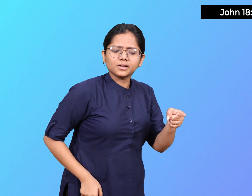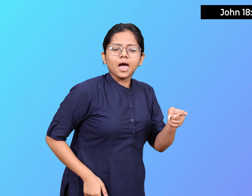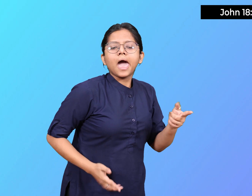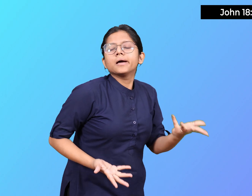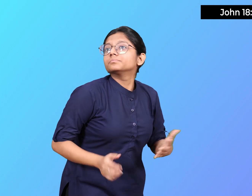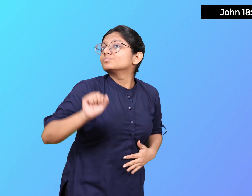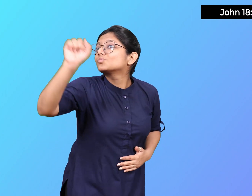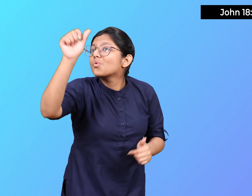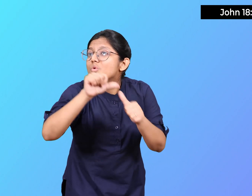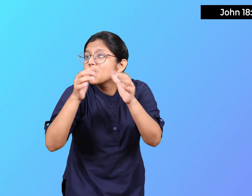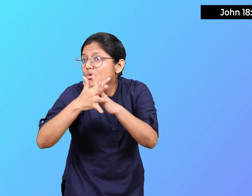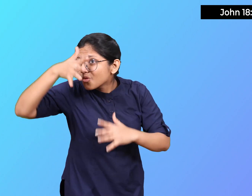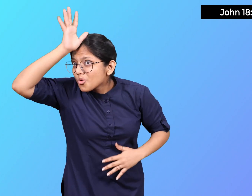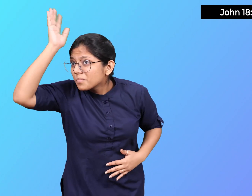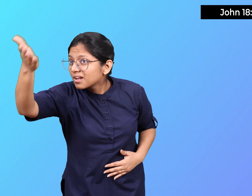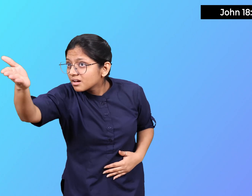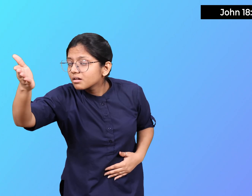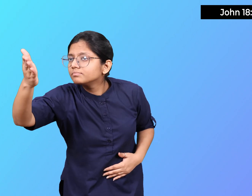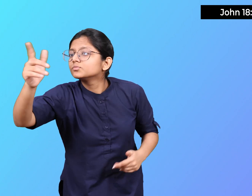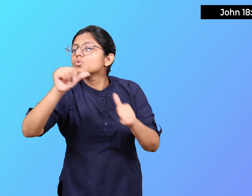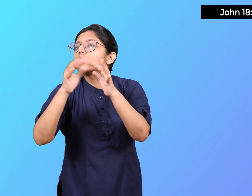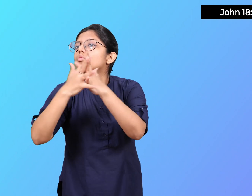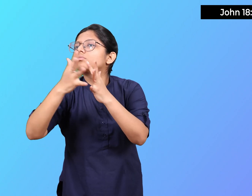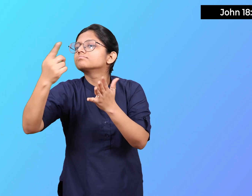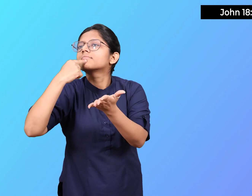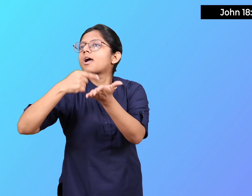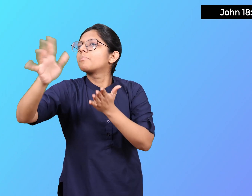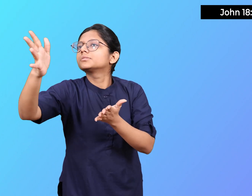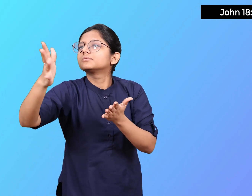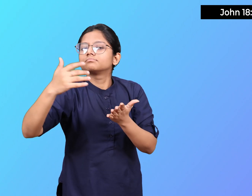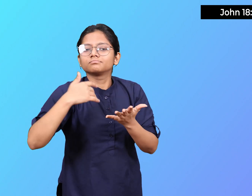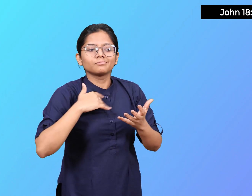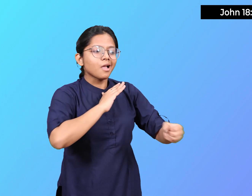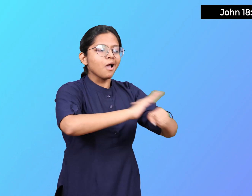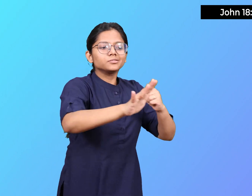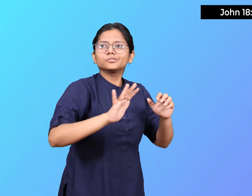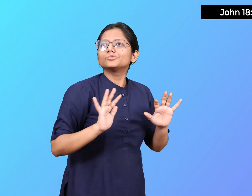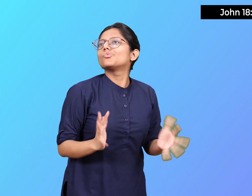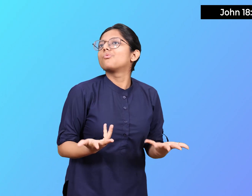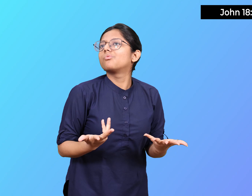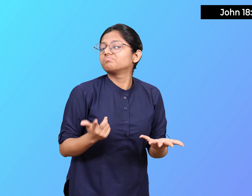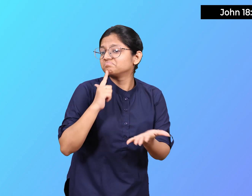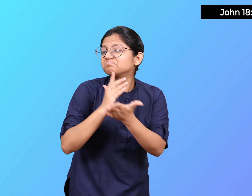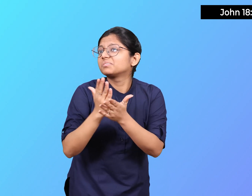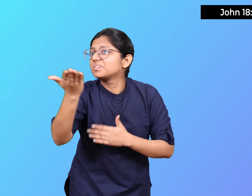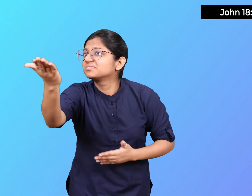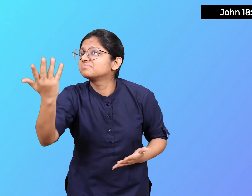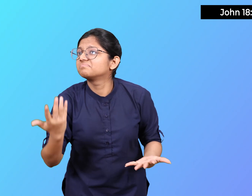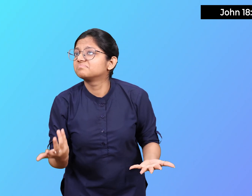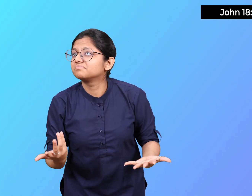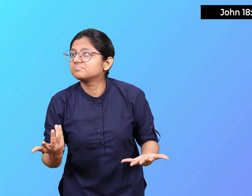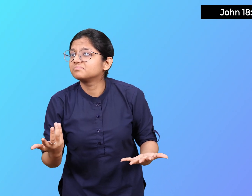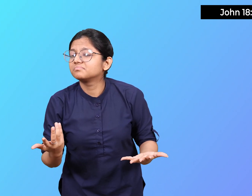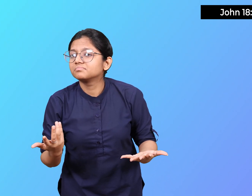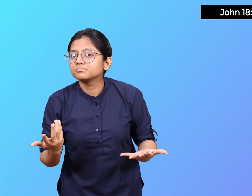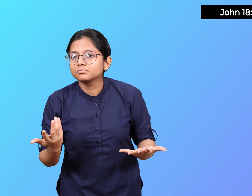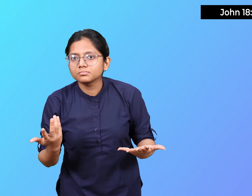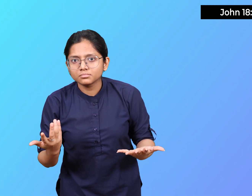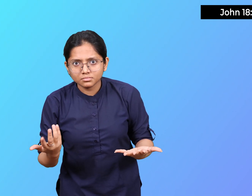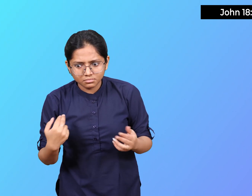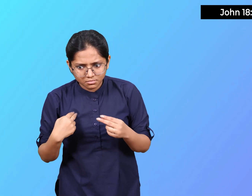But your law does not allow us to execute anyone.”